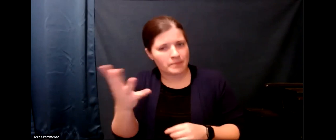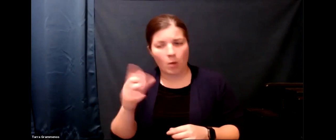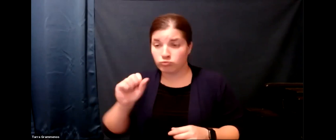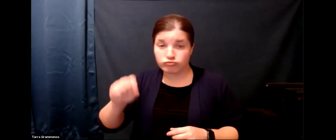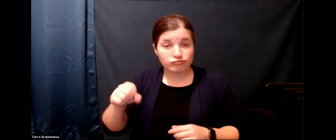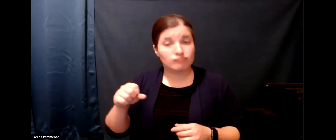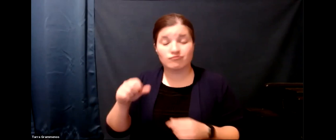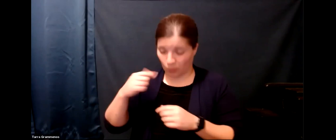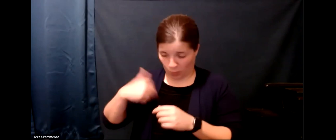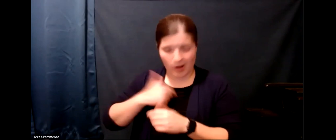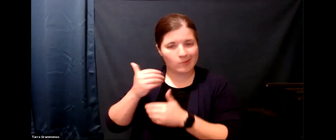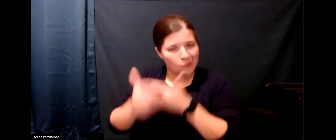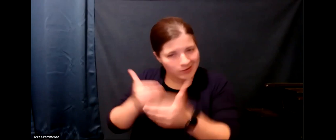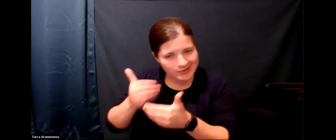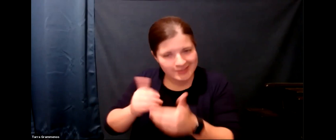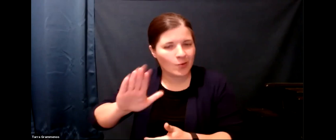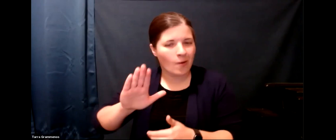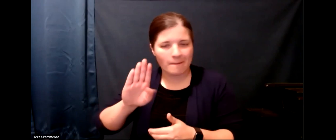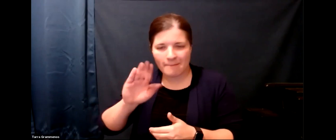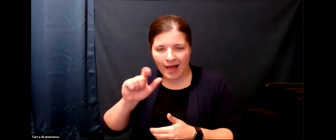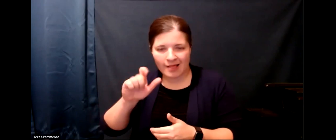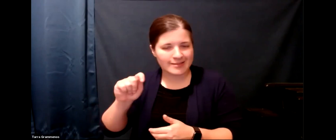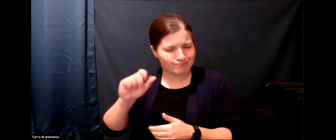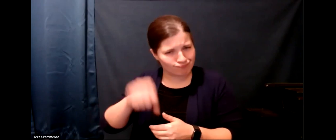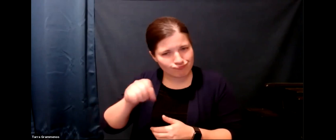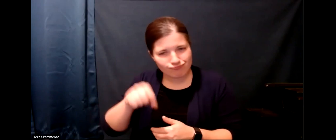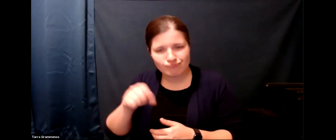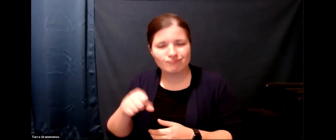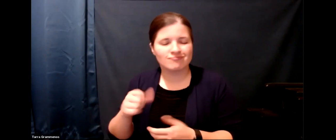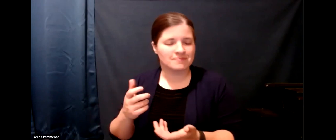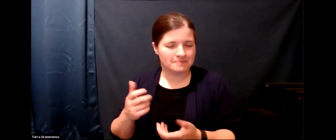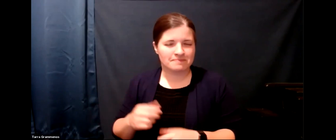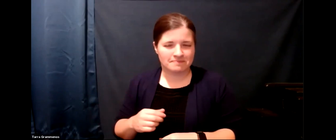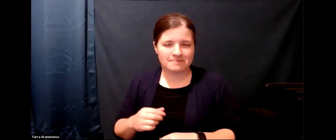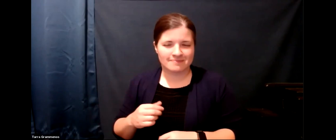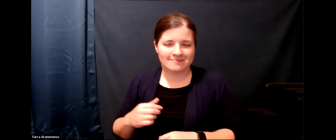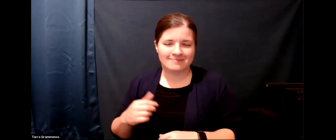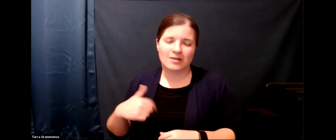being processed, and we're kind of -- we're being timely.